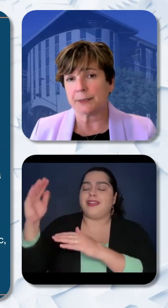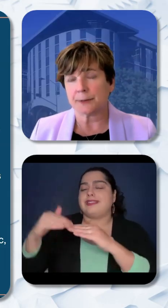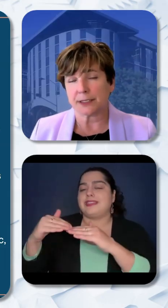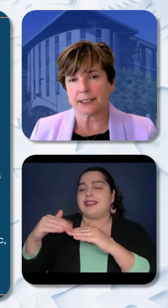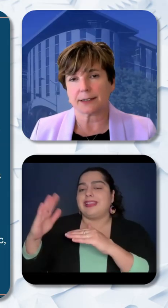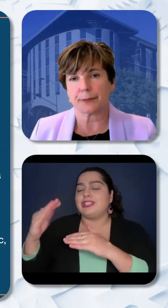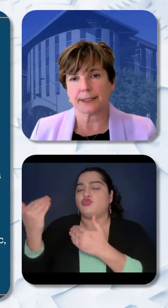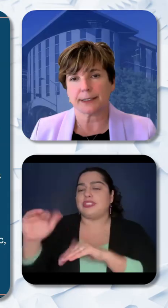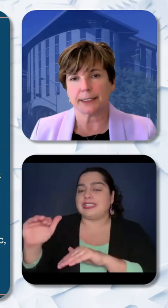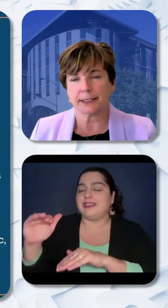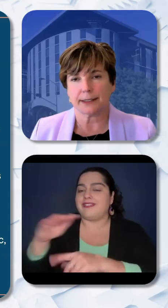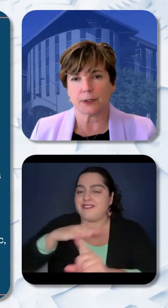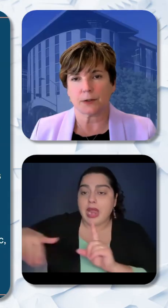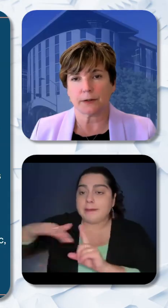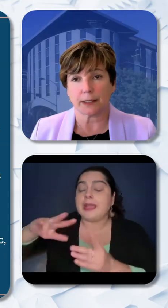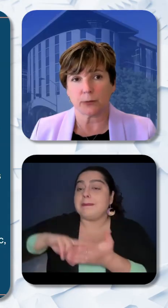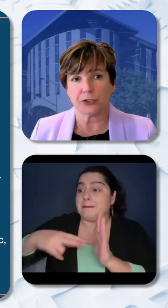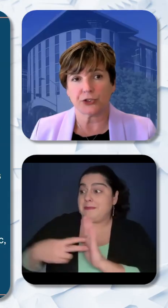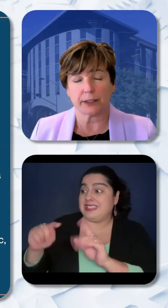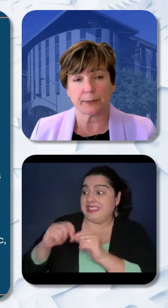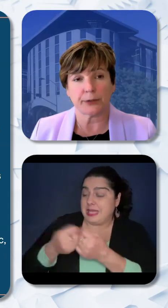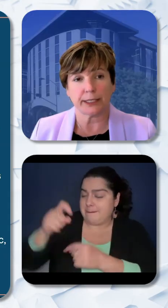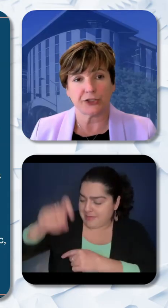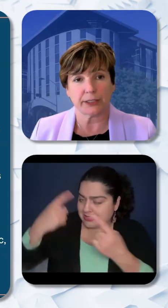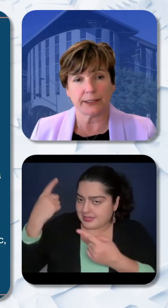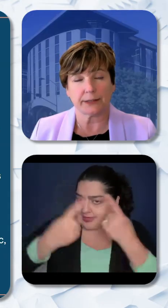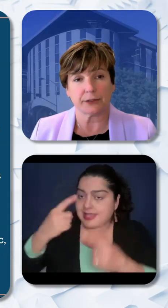teams must explicitly consider the language and communication needs of